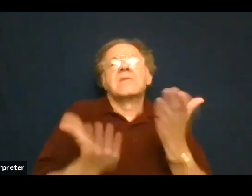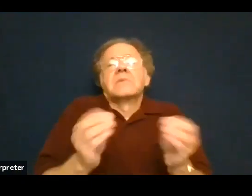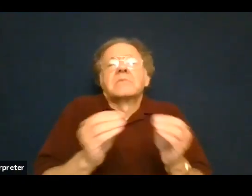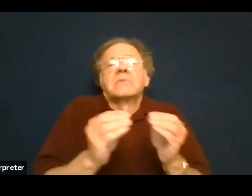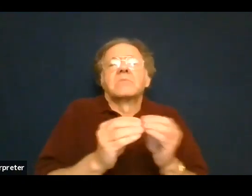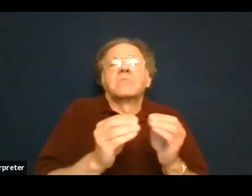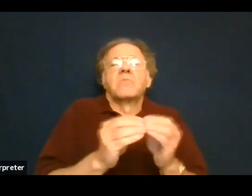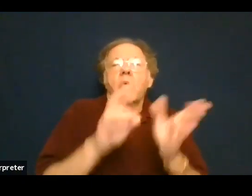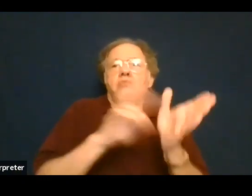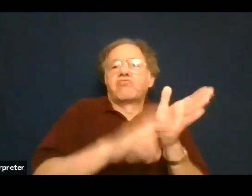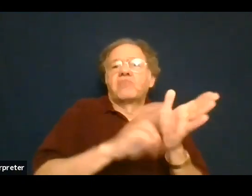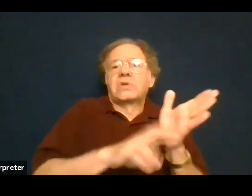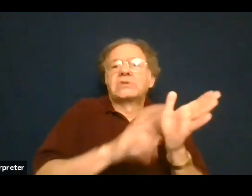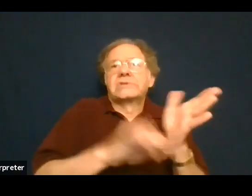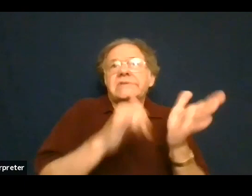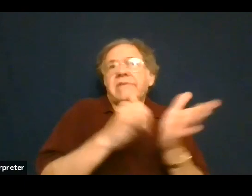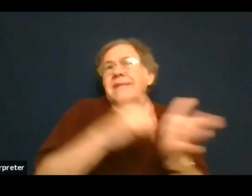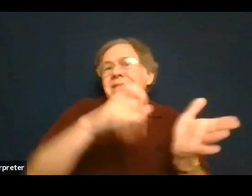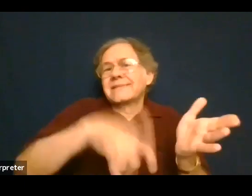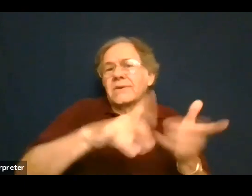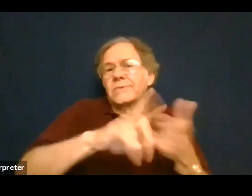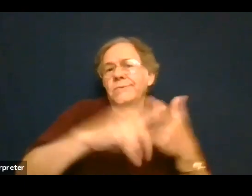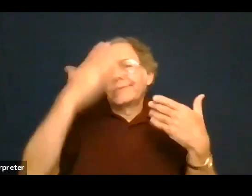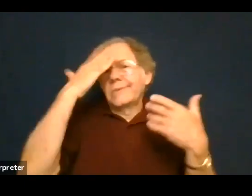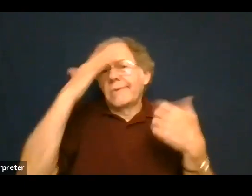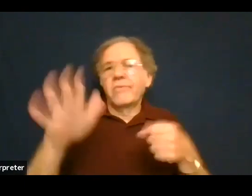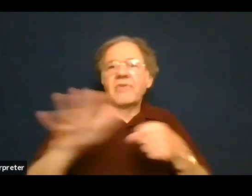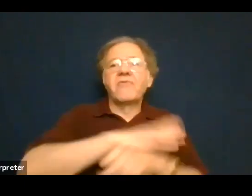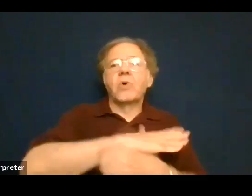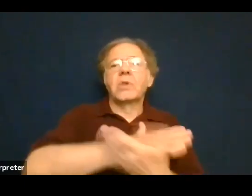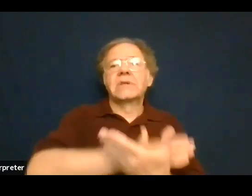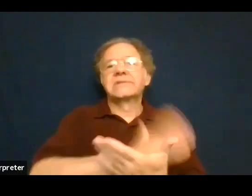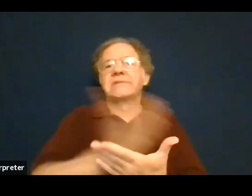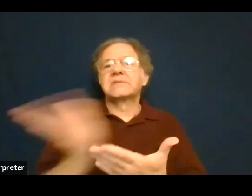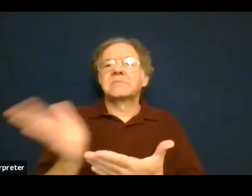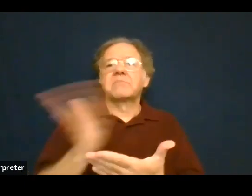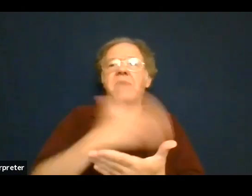needed to know the full spectrum of cells in our body